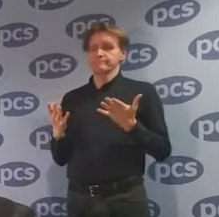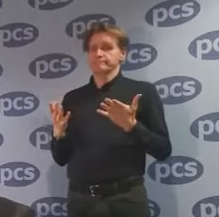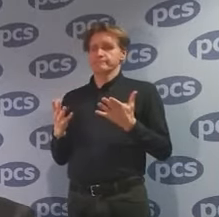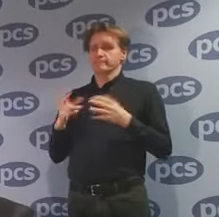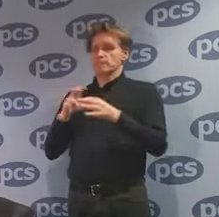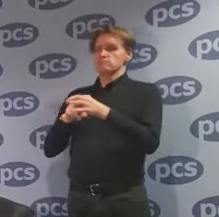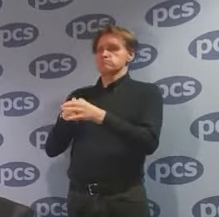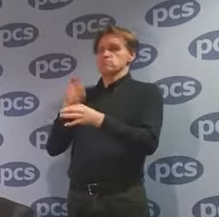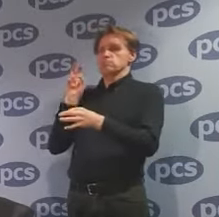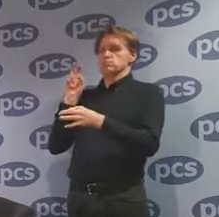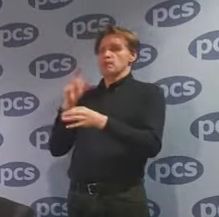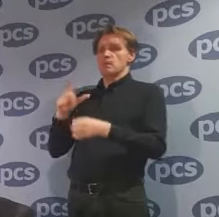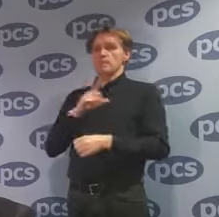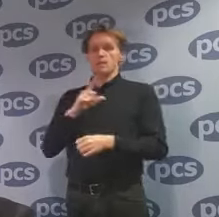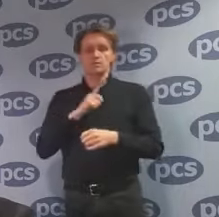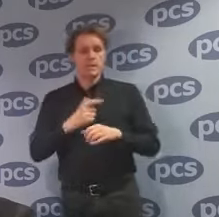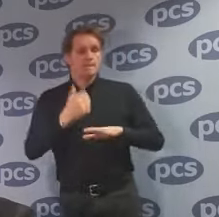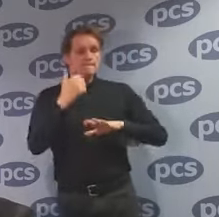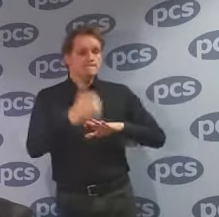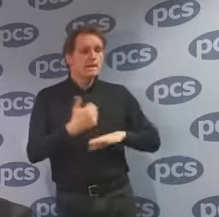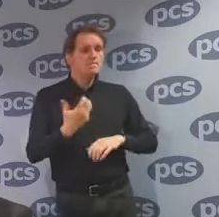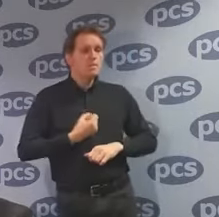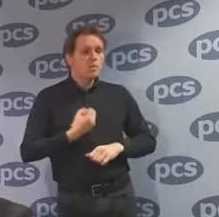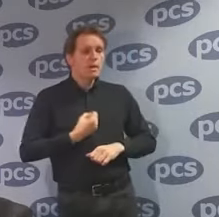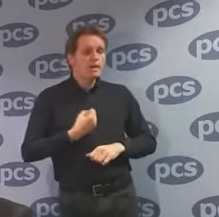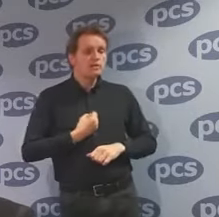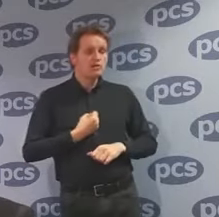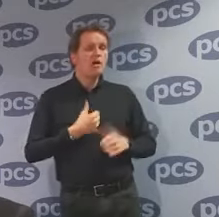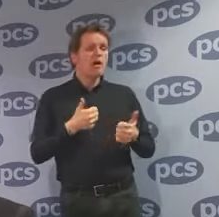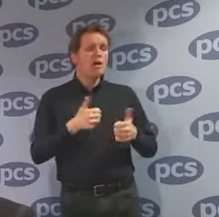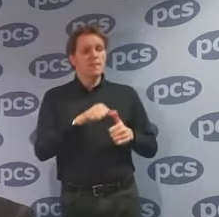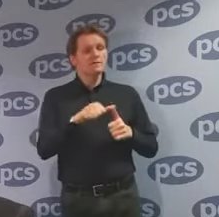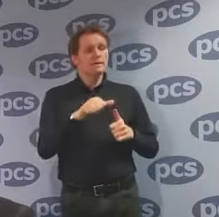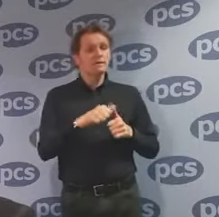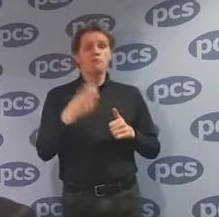their town rather than have to travel 40 miles to work for goodness sakes so the